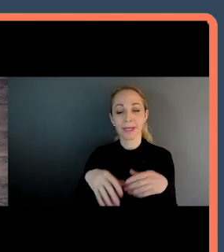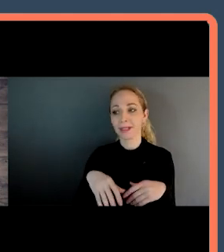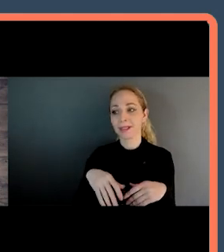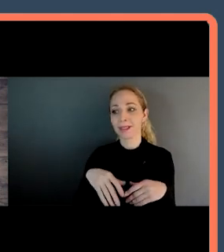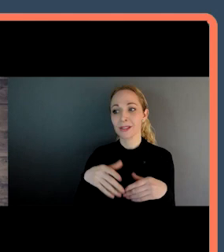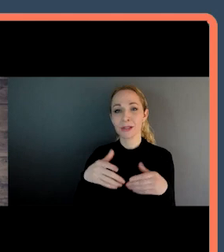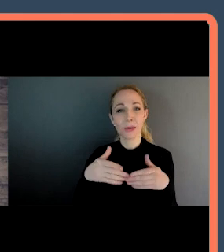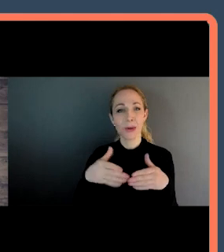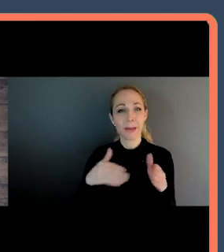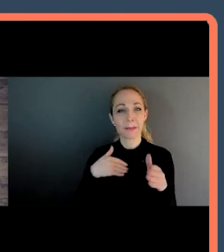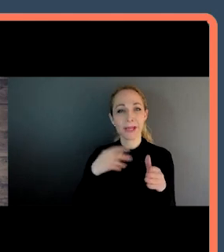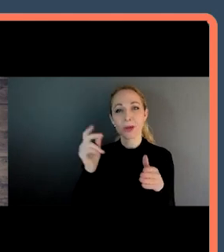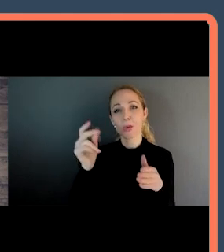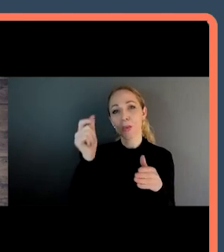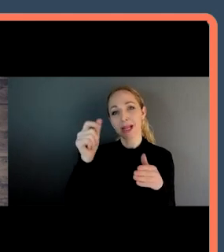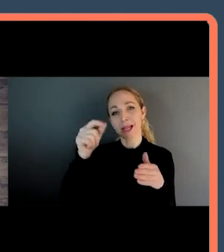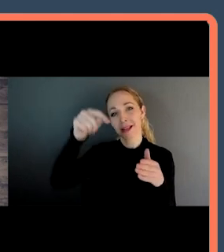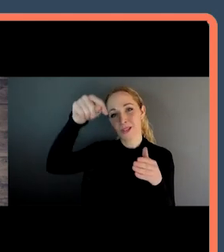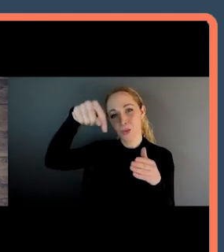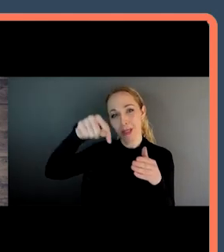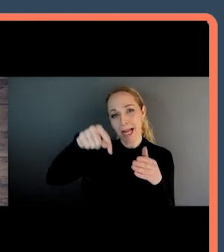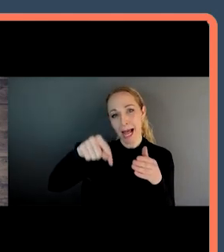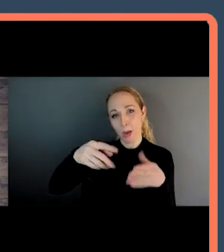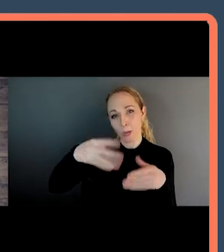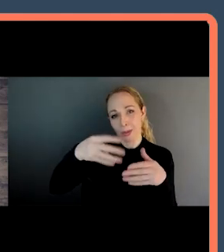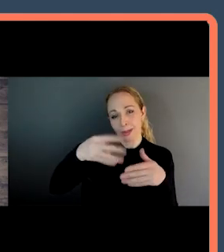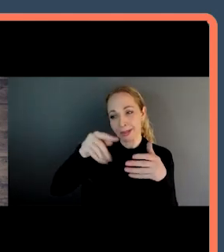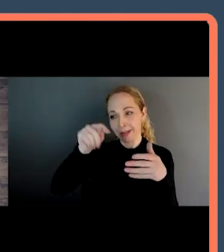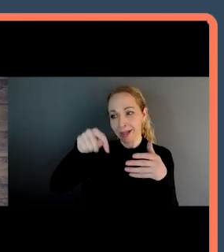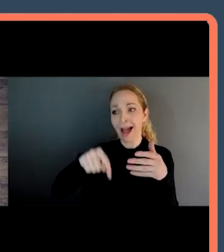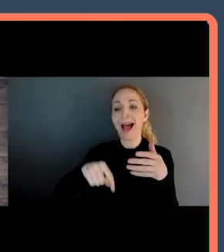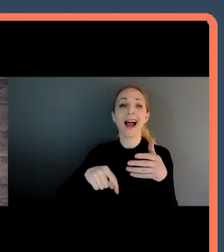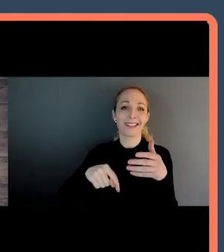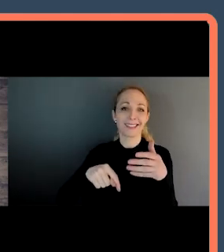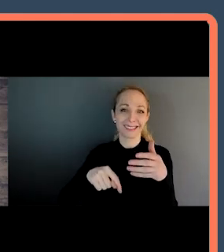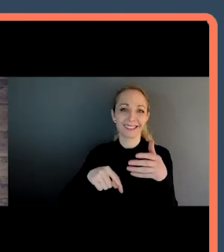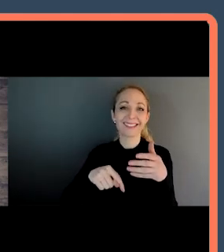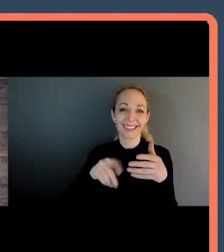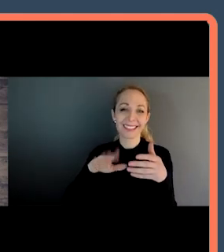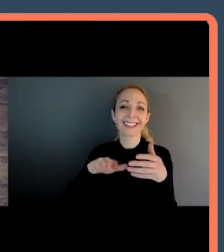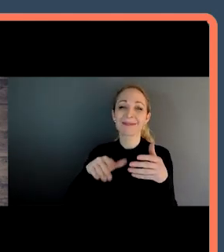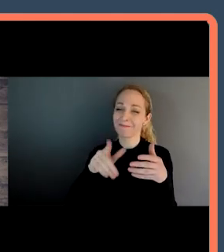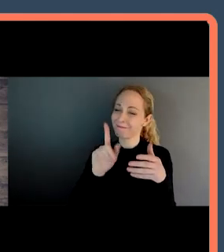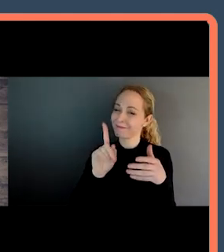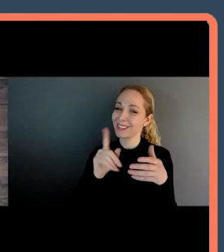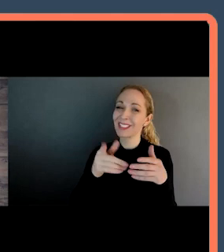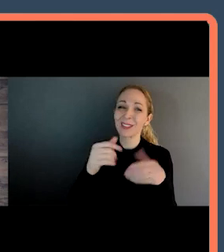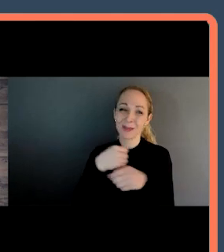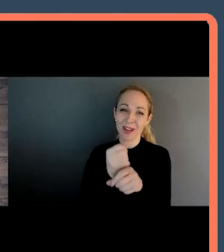OF A GROUP. QUICK SCROLL DOWN. AH, LET'S CREATE THAT NEXT.